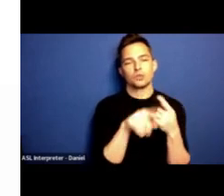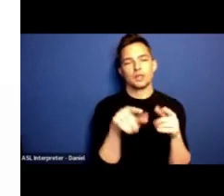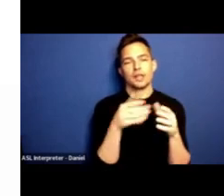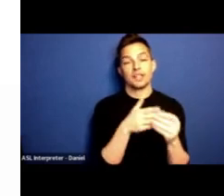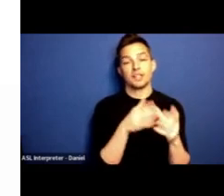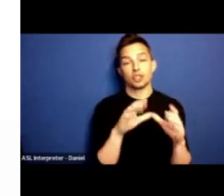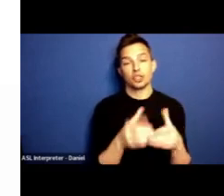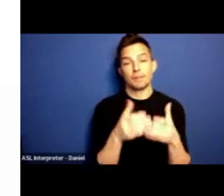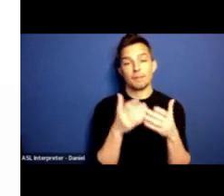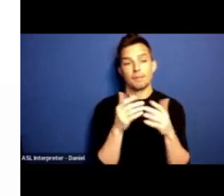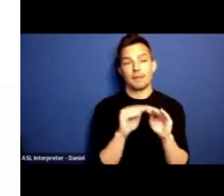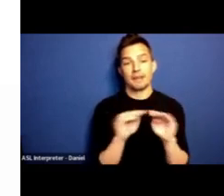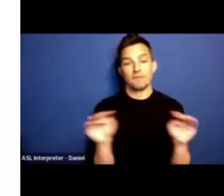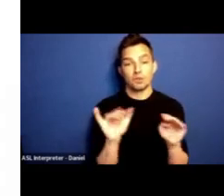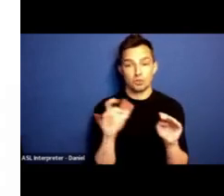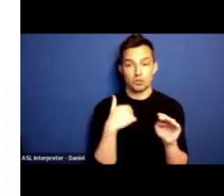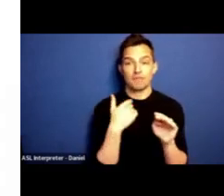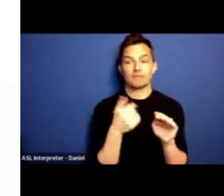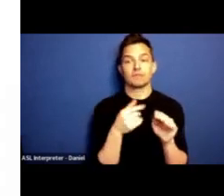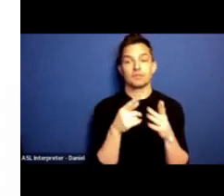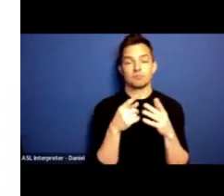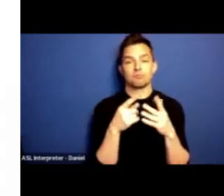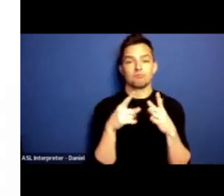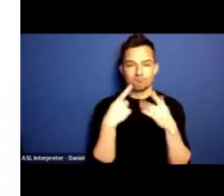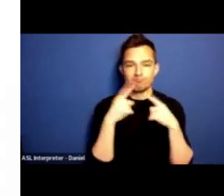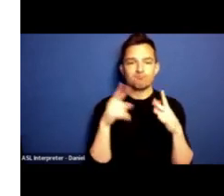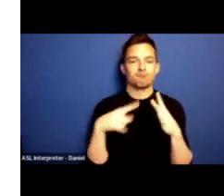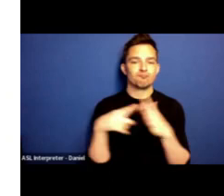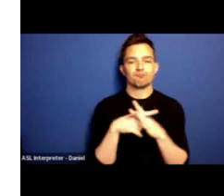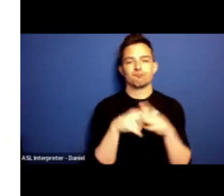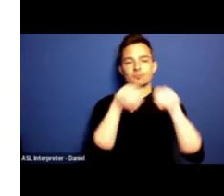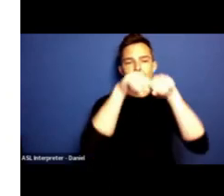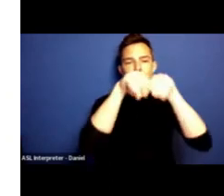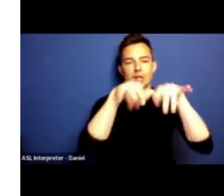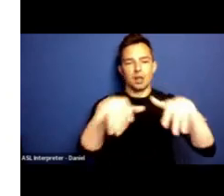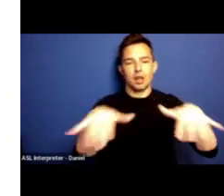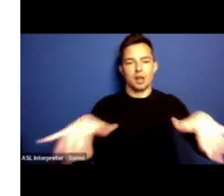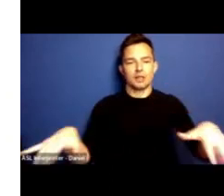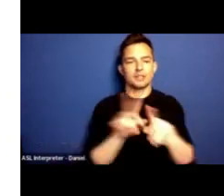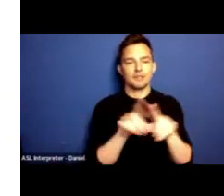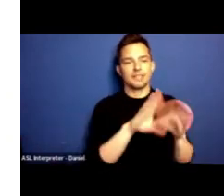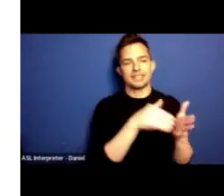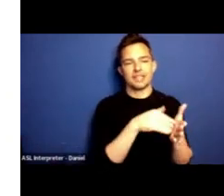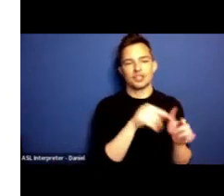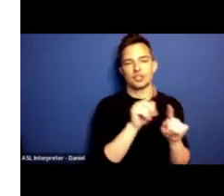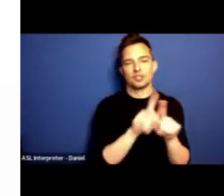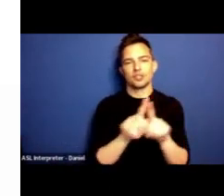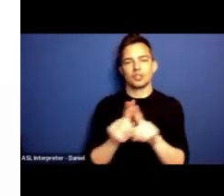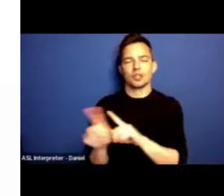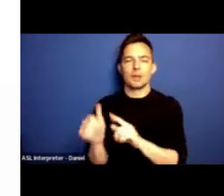And I would say we have had penetration down into some regions or specific centers. But I wouldn't call what we've done,